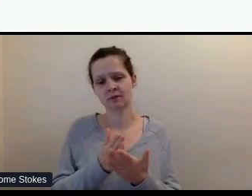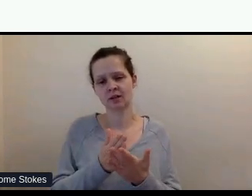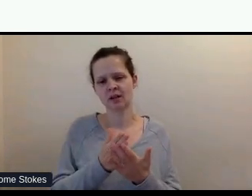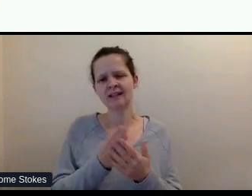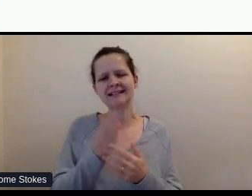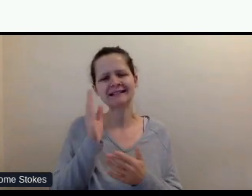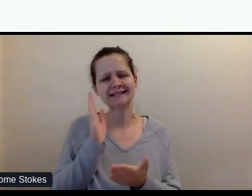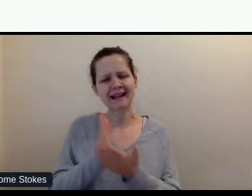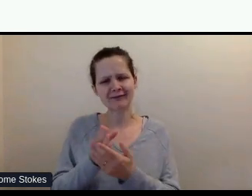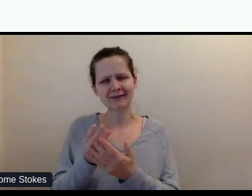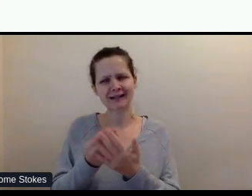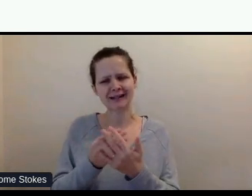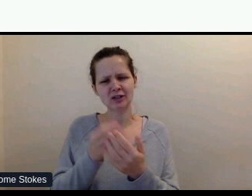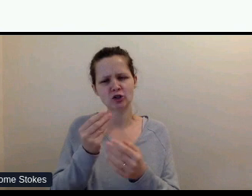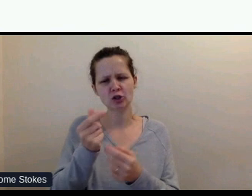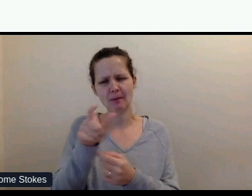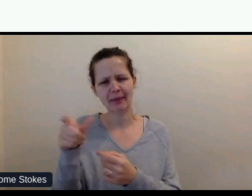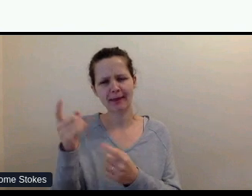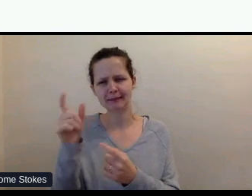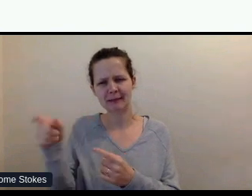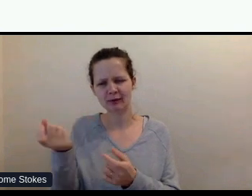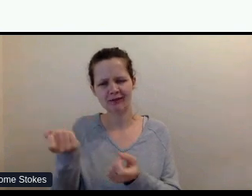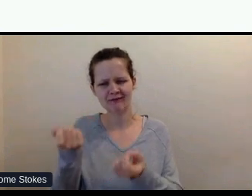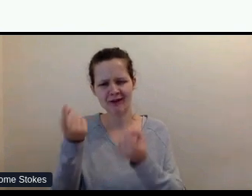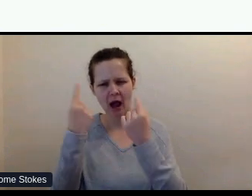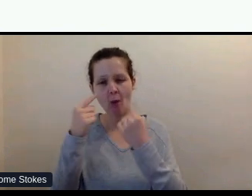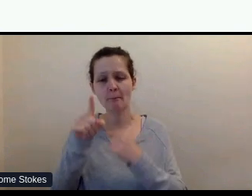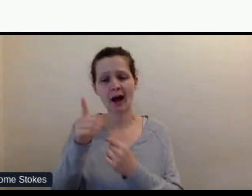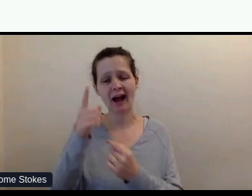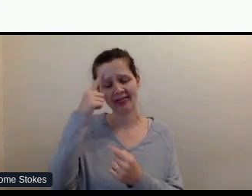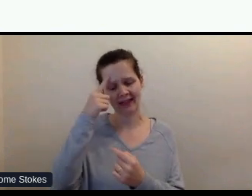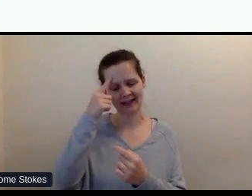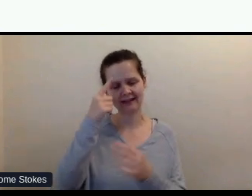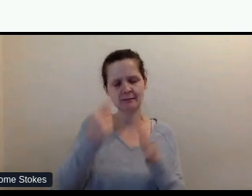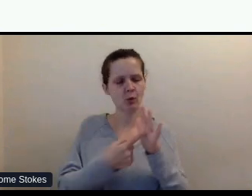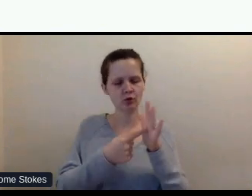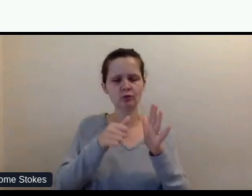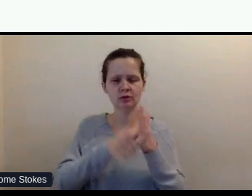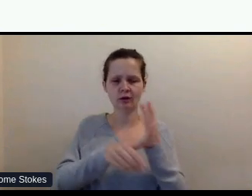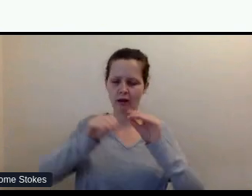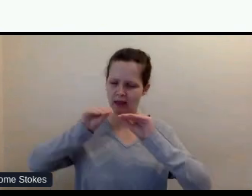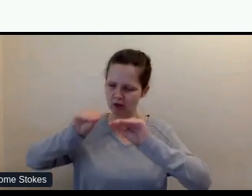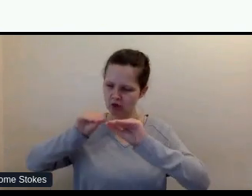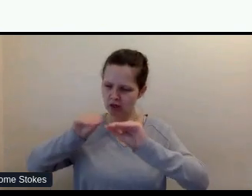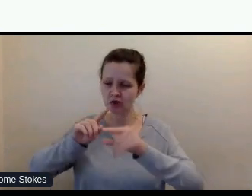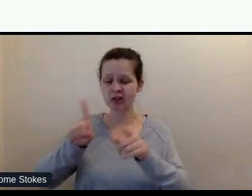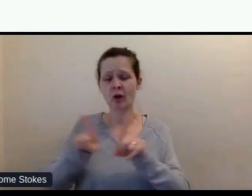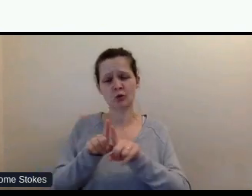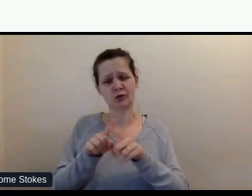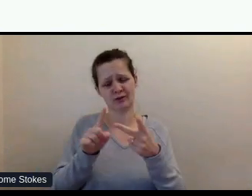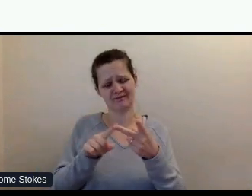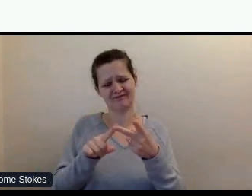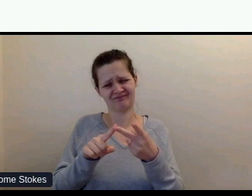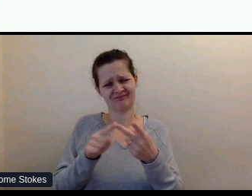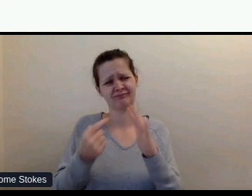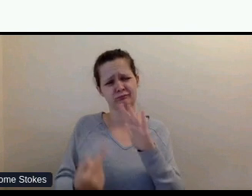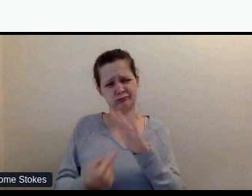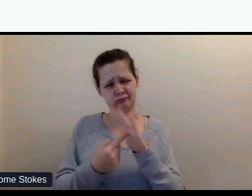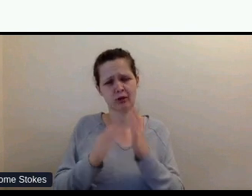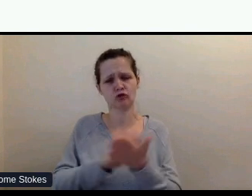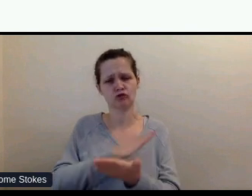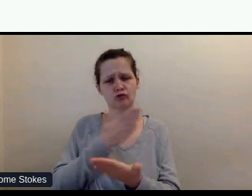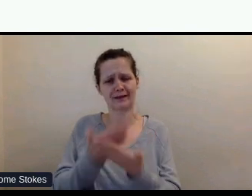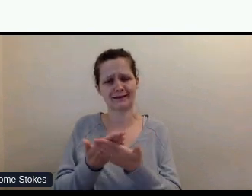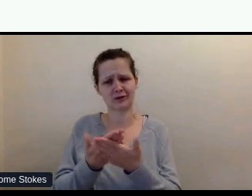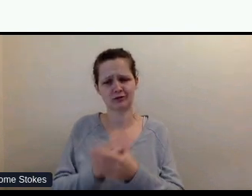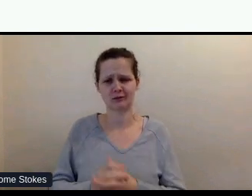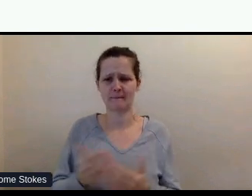but I think absolutely education and translation definitely is a big plus.